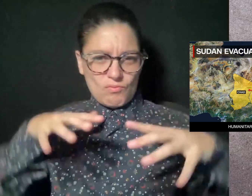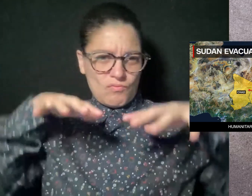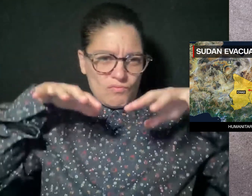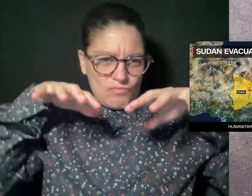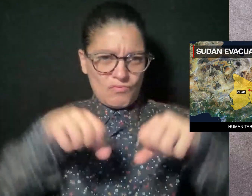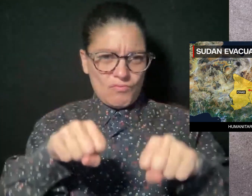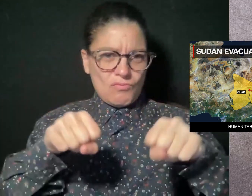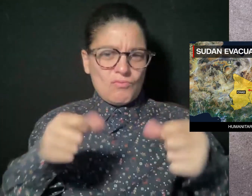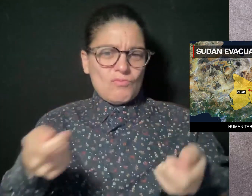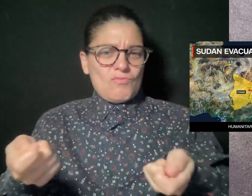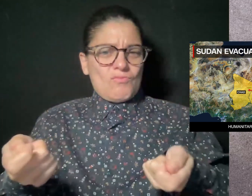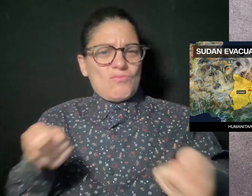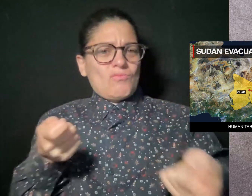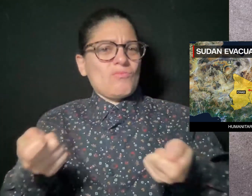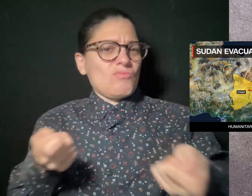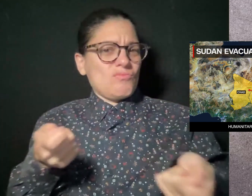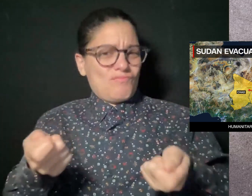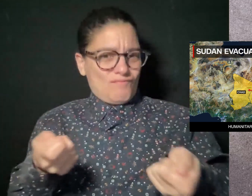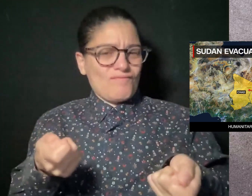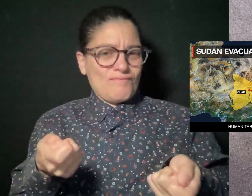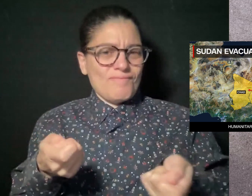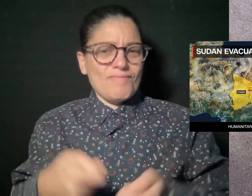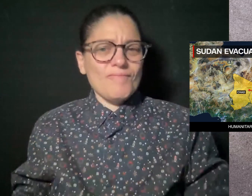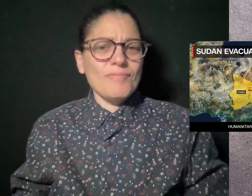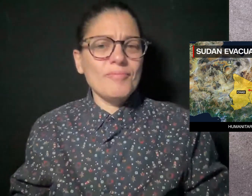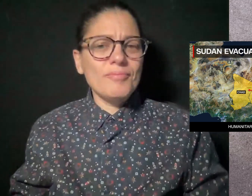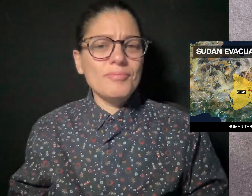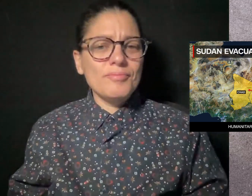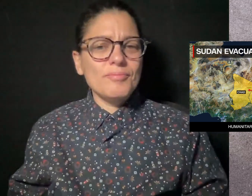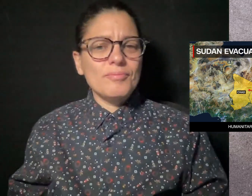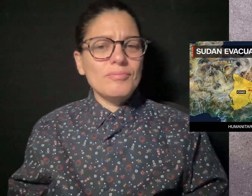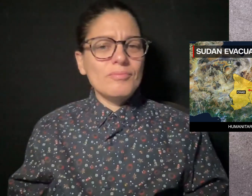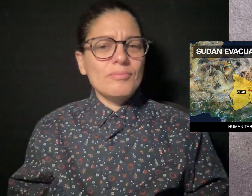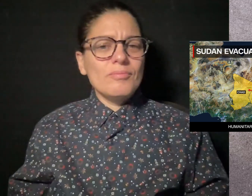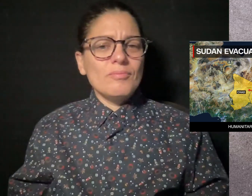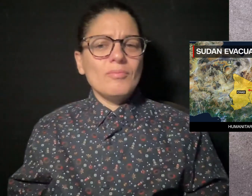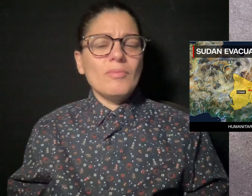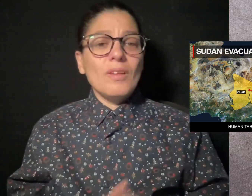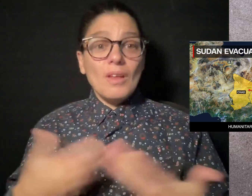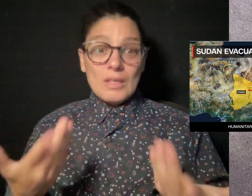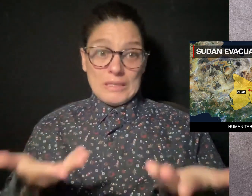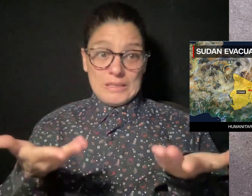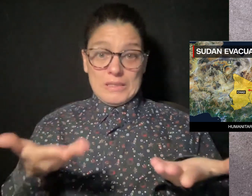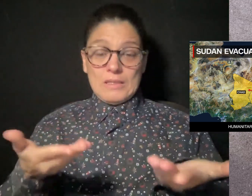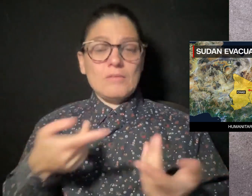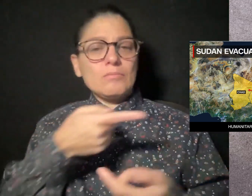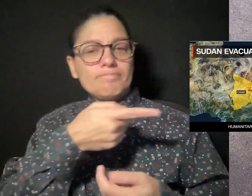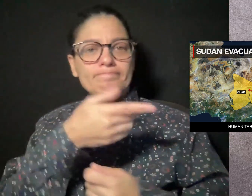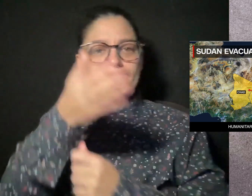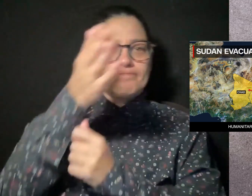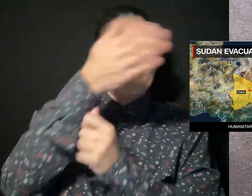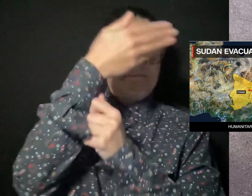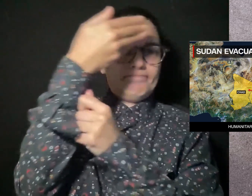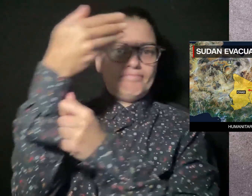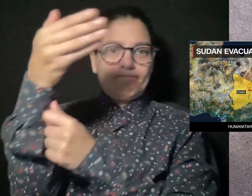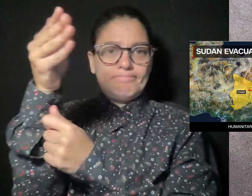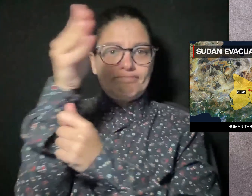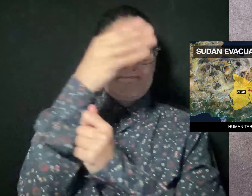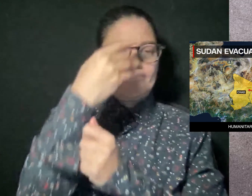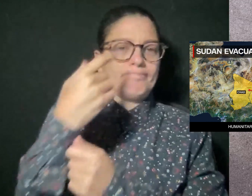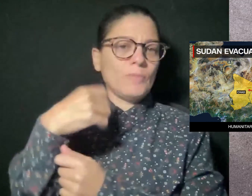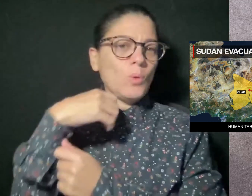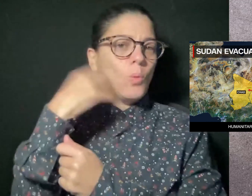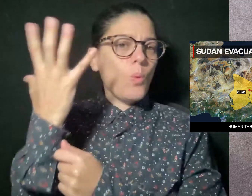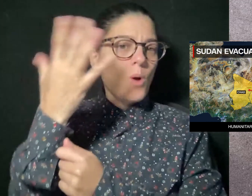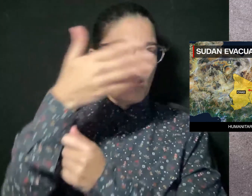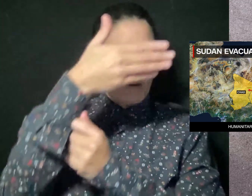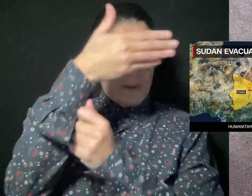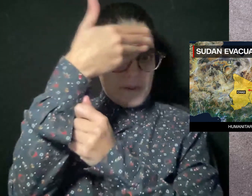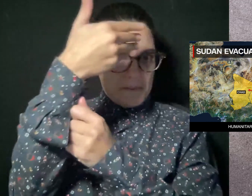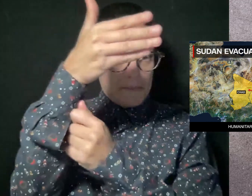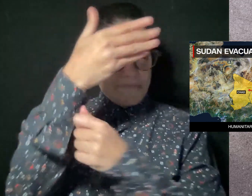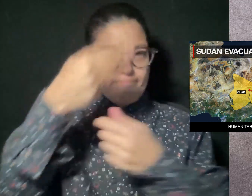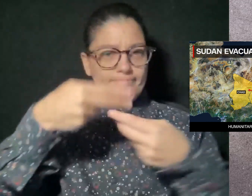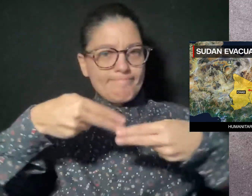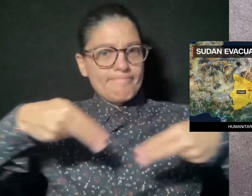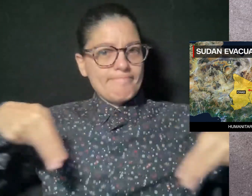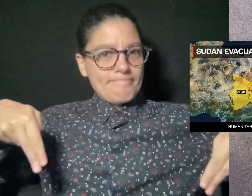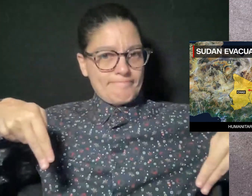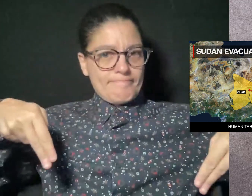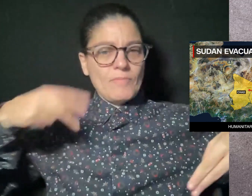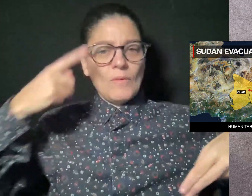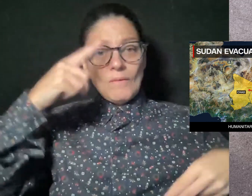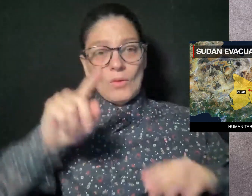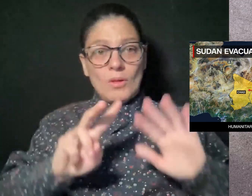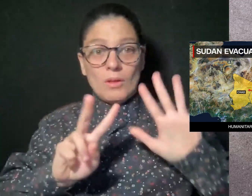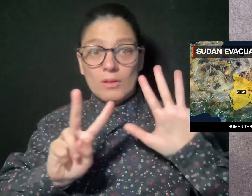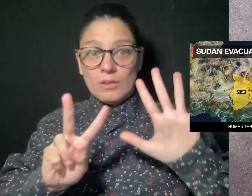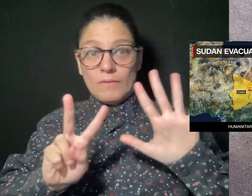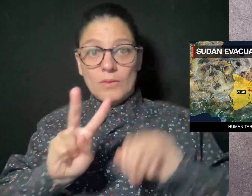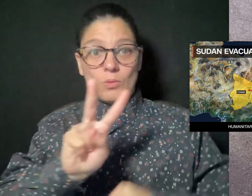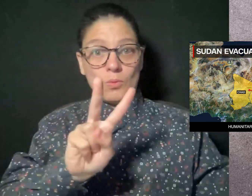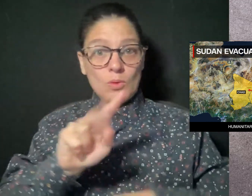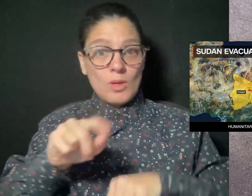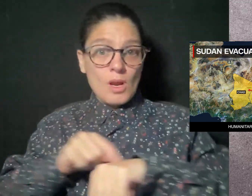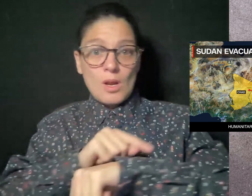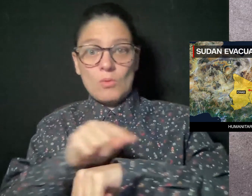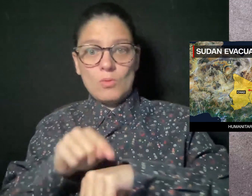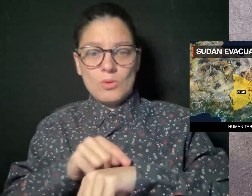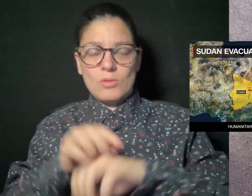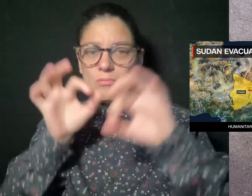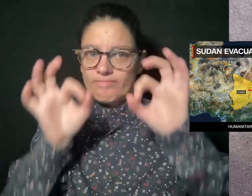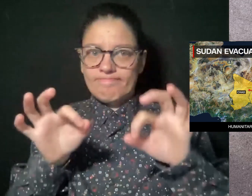control of the region a 72 hour cease-fire was ordered to evacuate